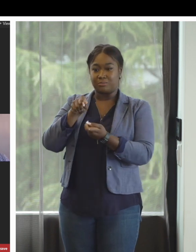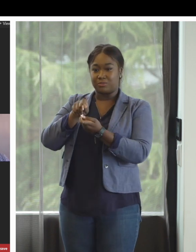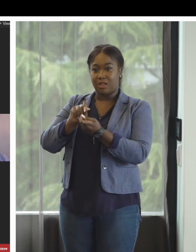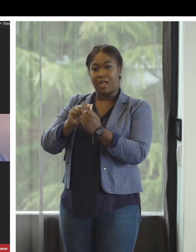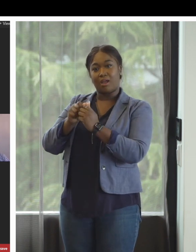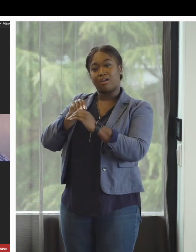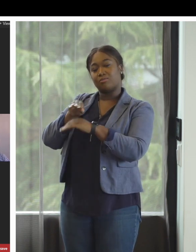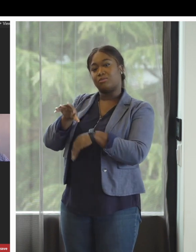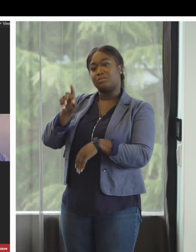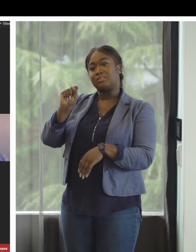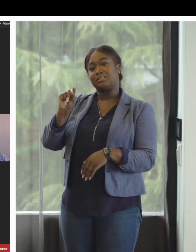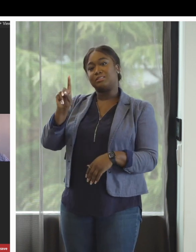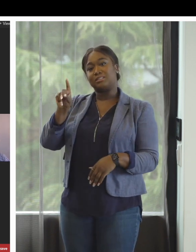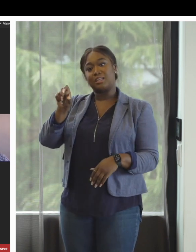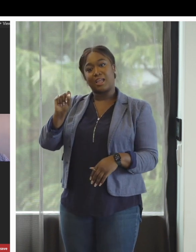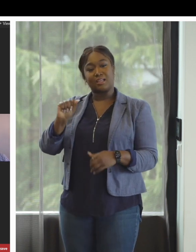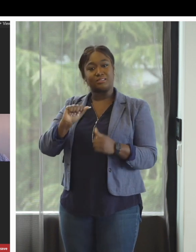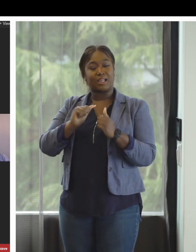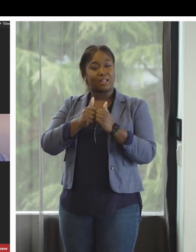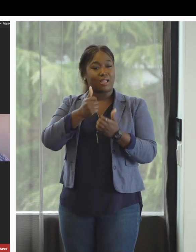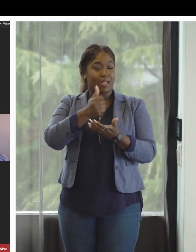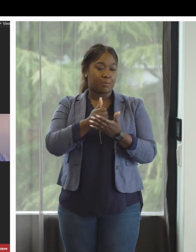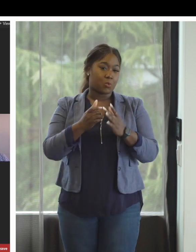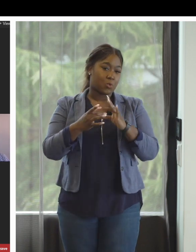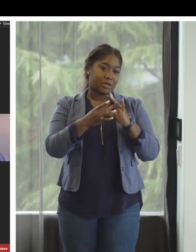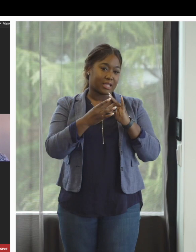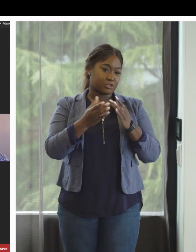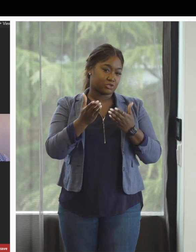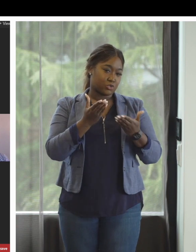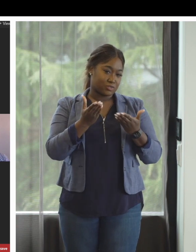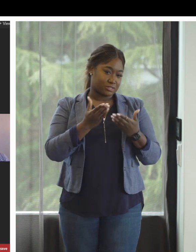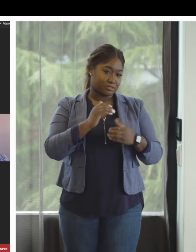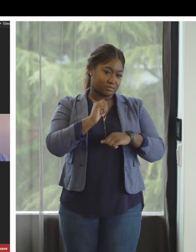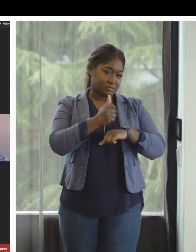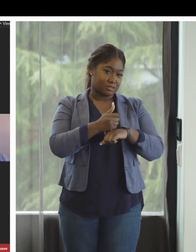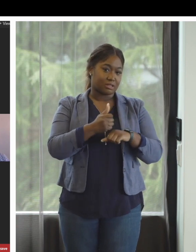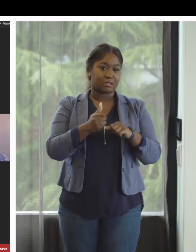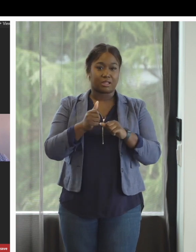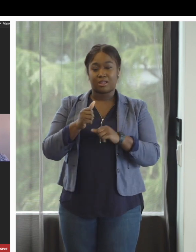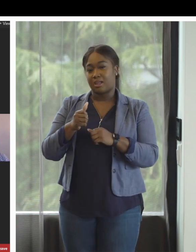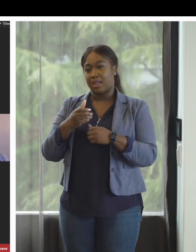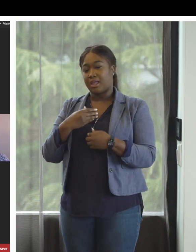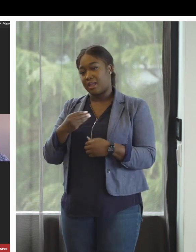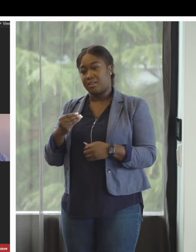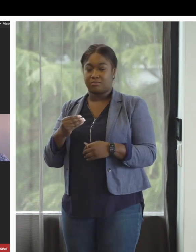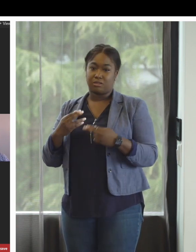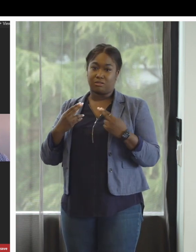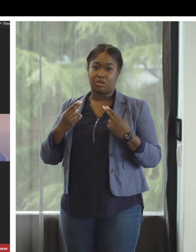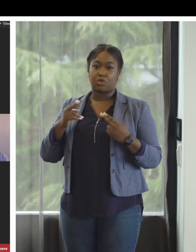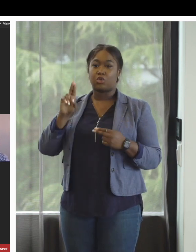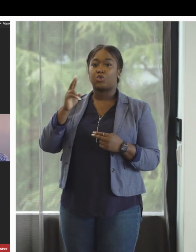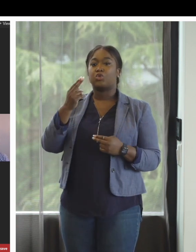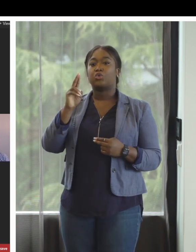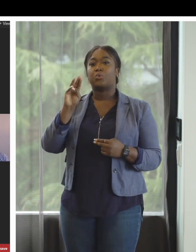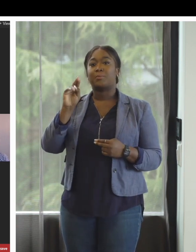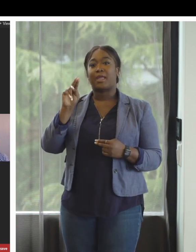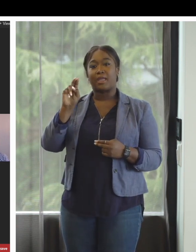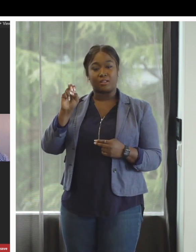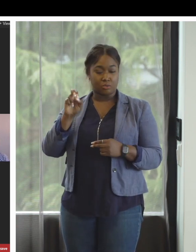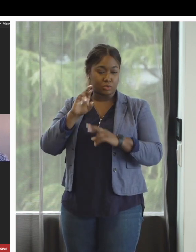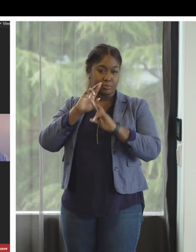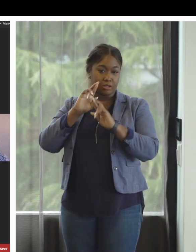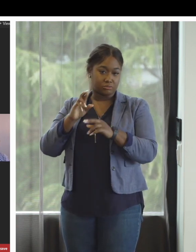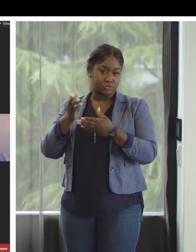it coordinate services. The group meets every 2 months and